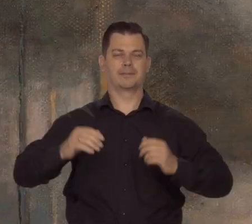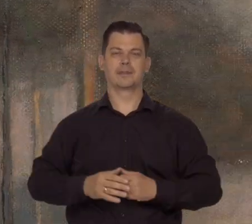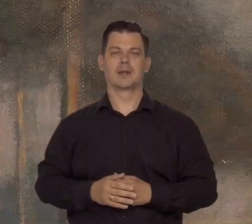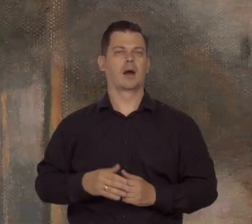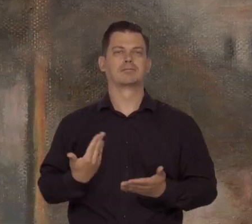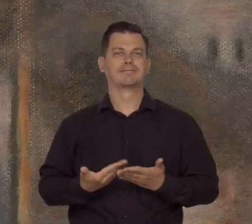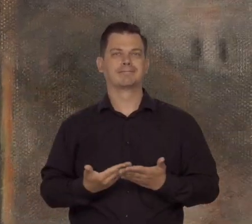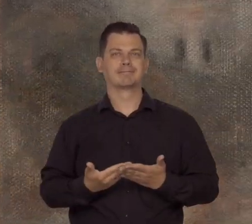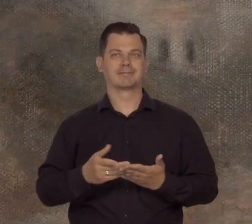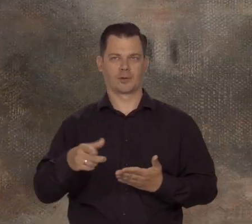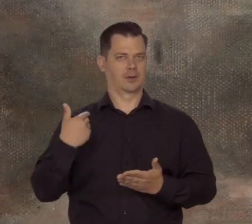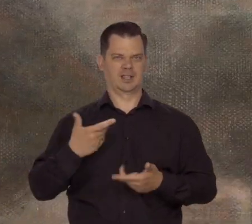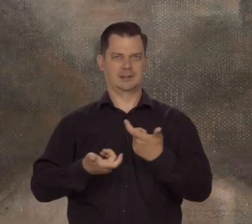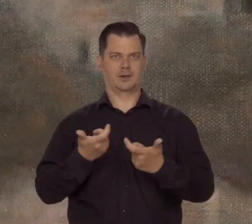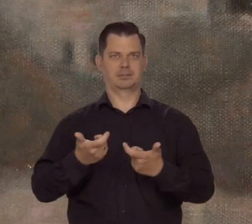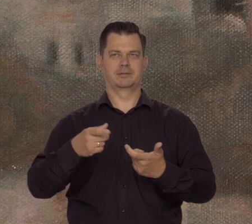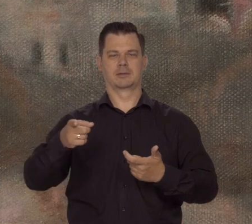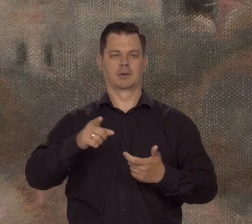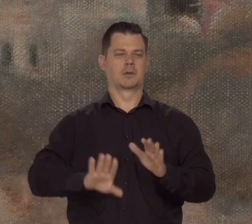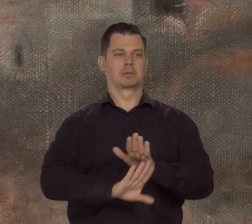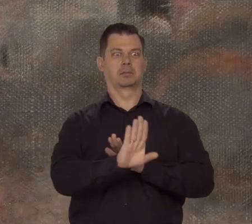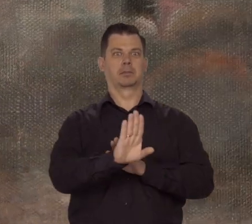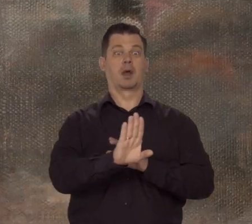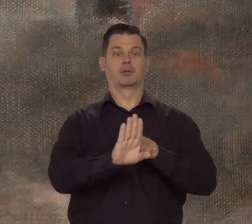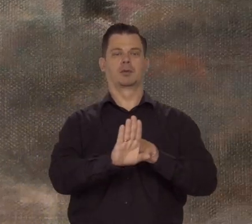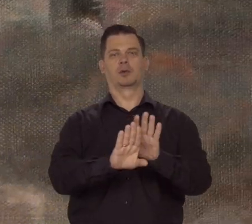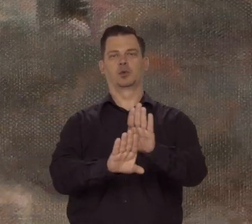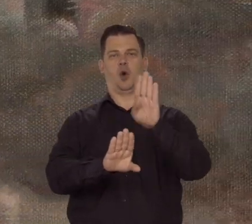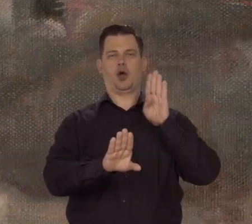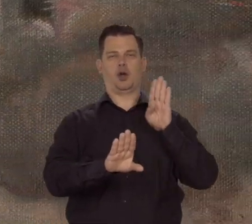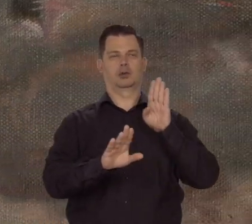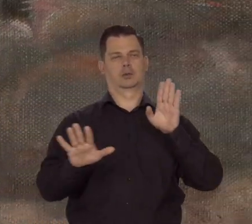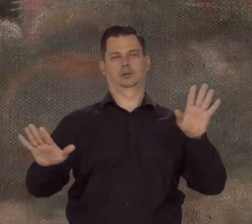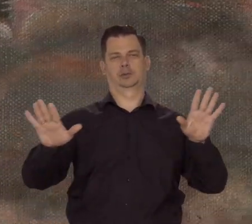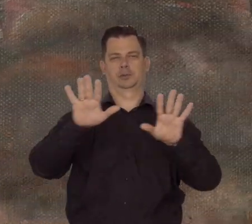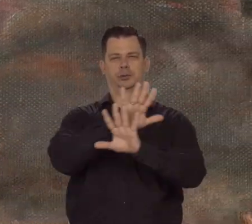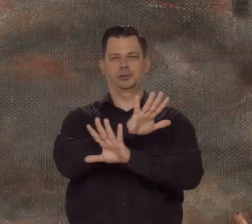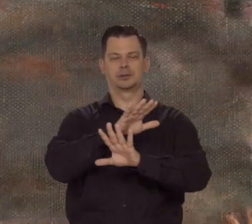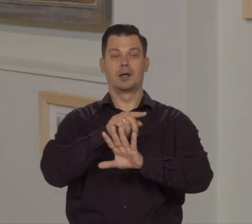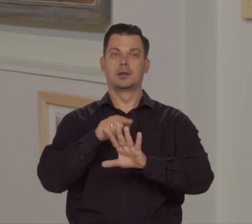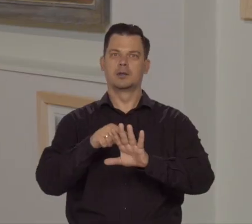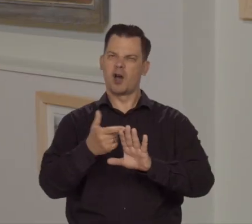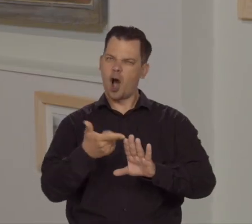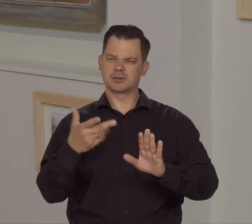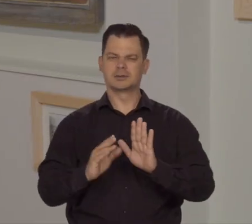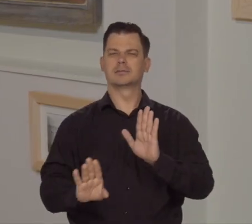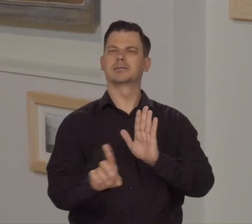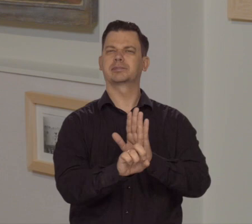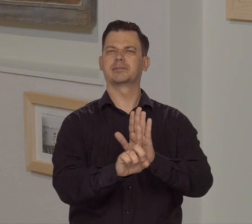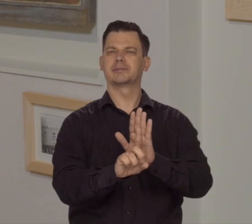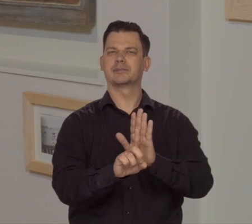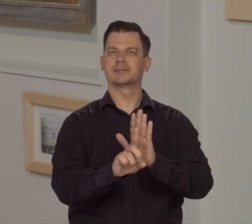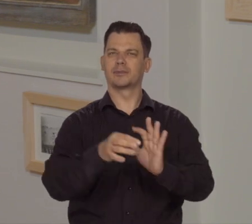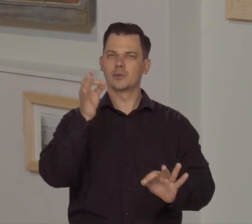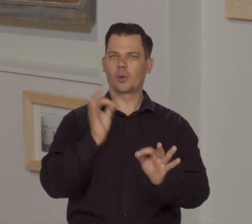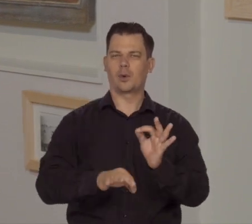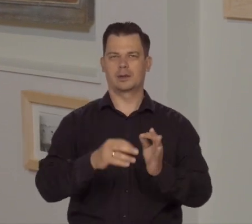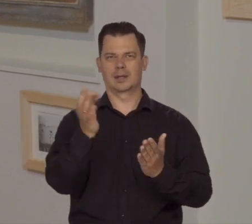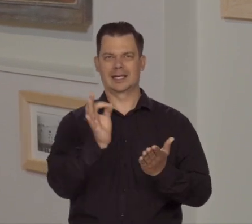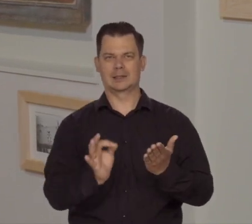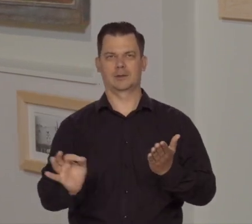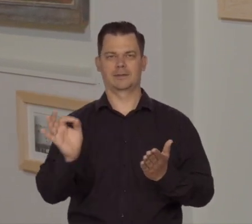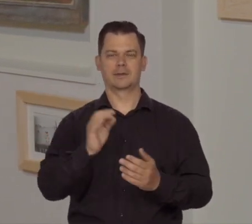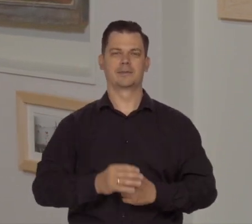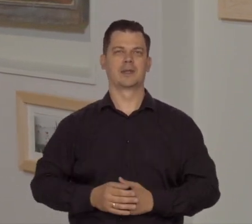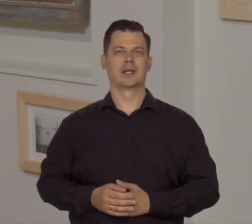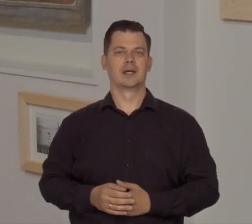This is done to avoid competition and, in fact, to create a backdrop for the sharply drawn, precise foreground figures,